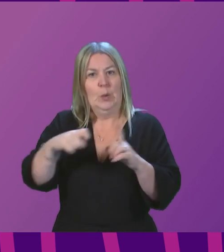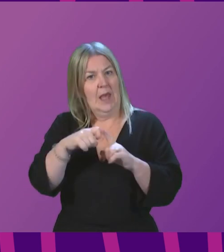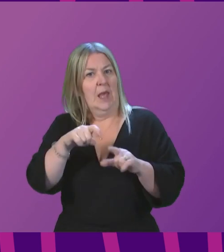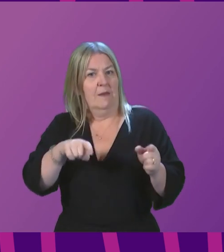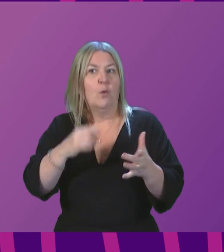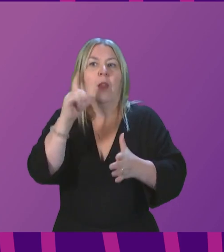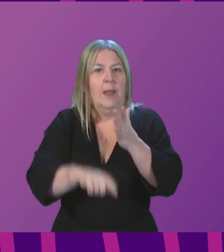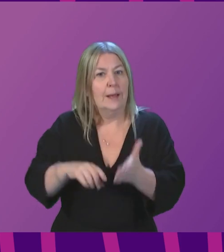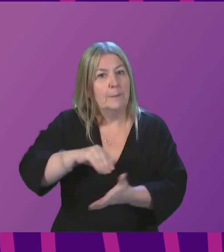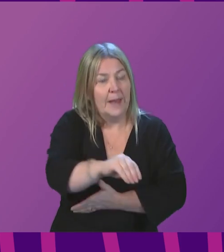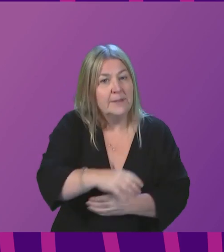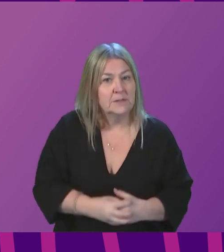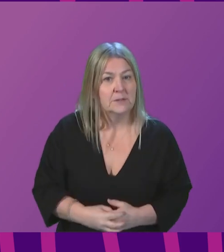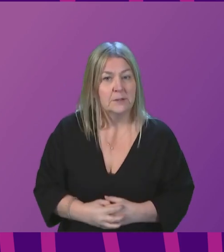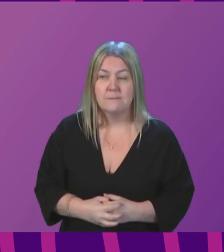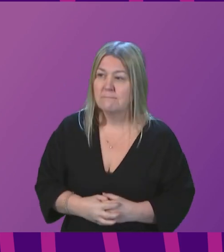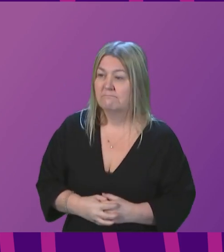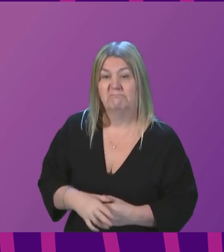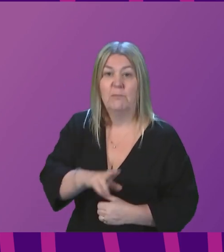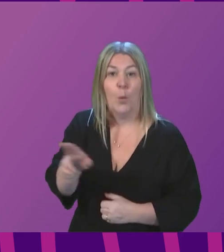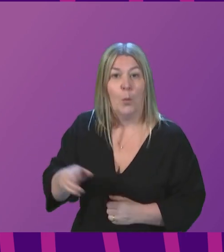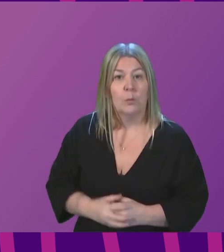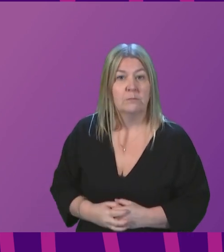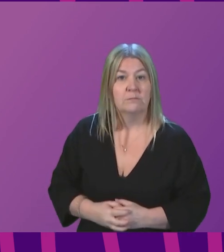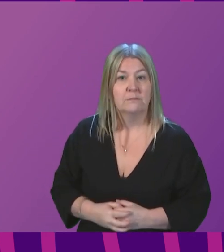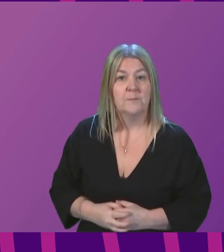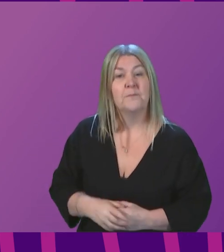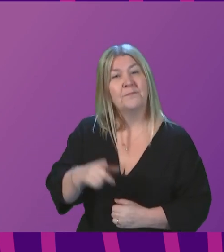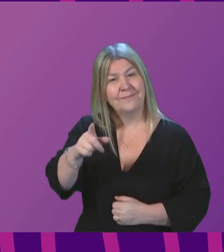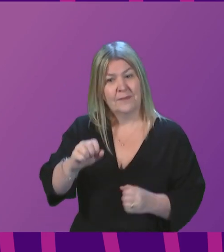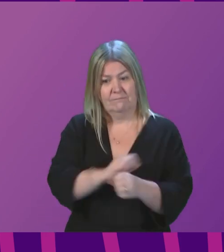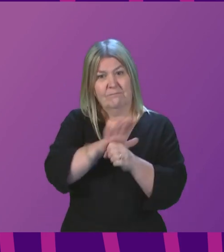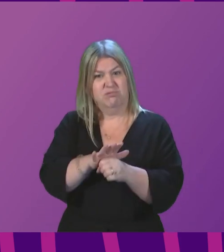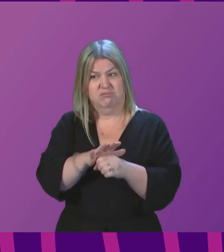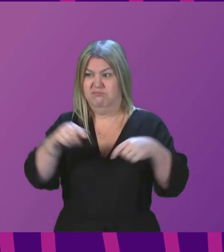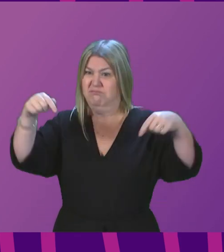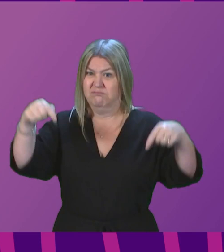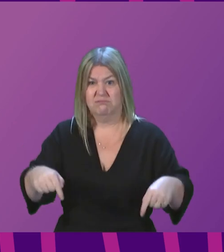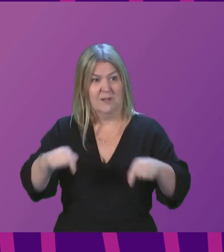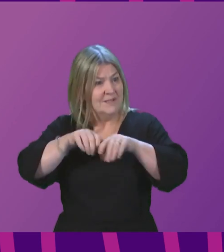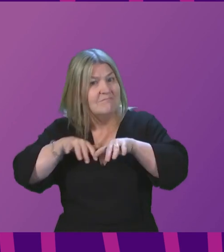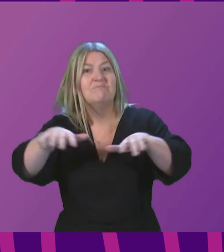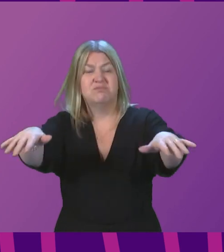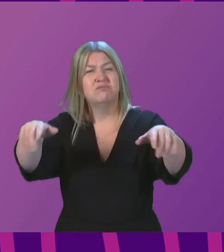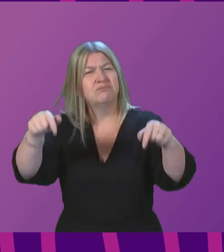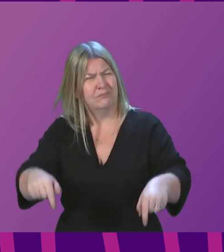I say to Douglas Ross that it is the pandemic that is causing the serious impact on businesses